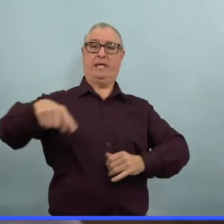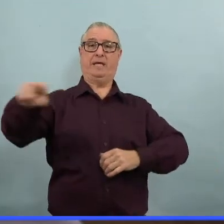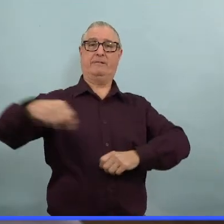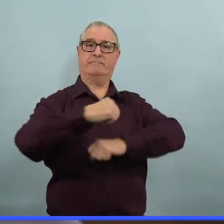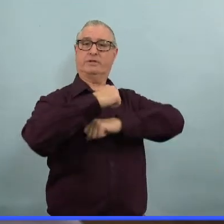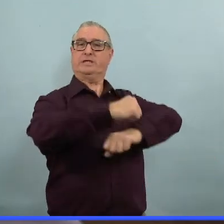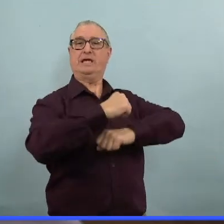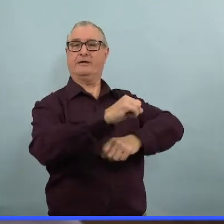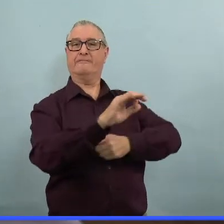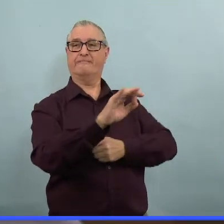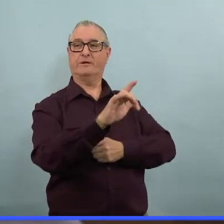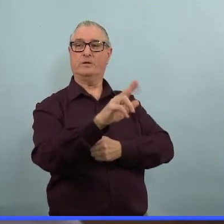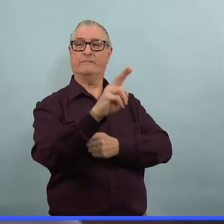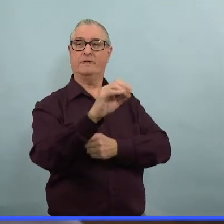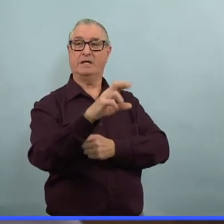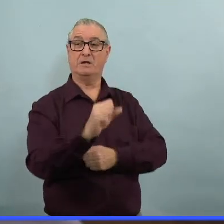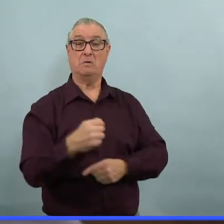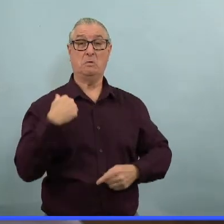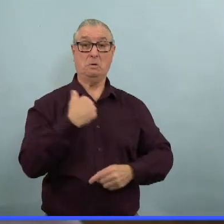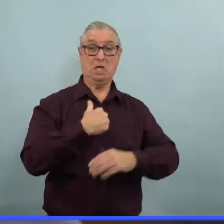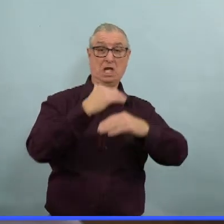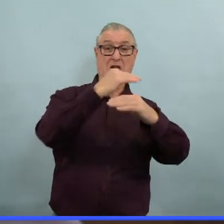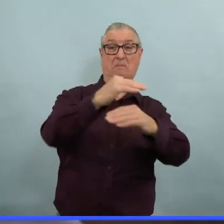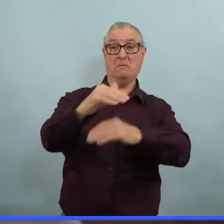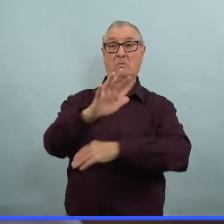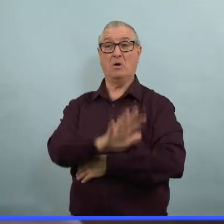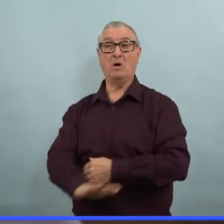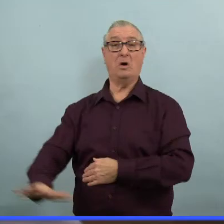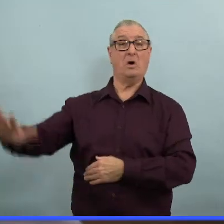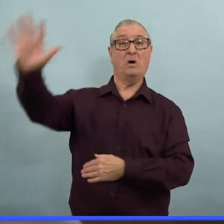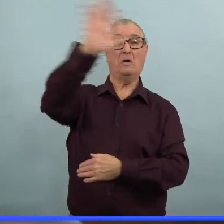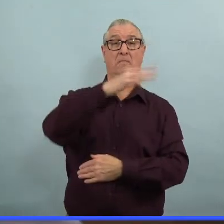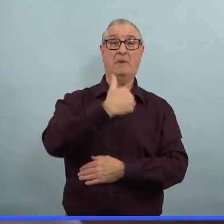we've been at this for two years at some point we have to find a way out of that